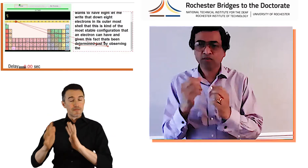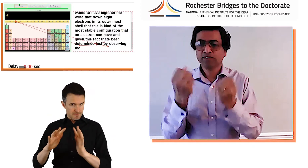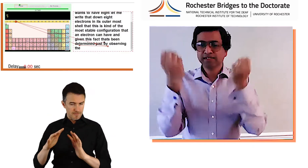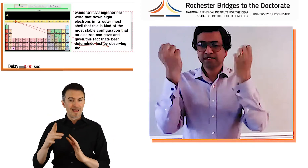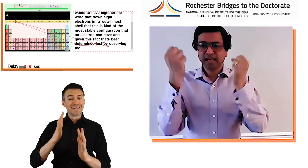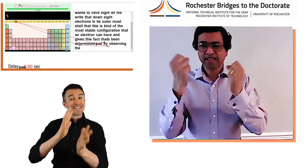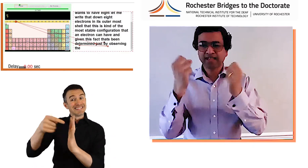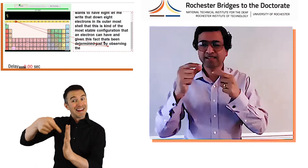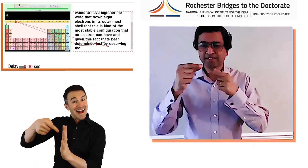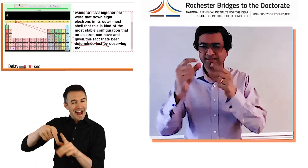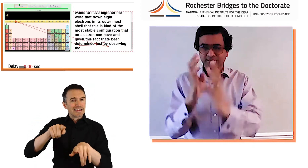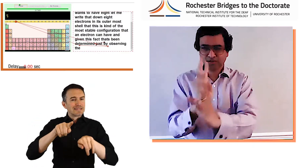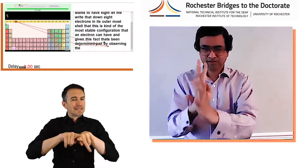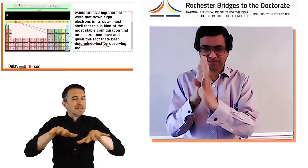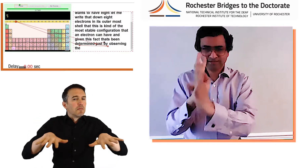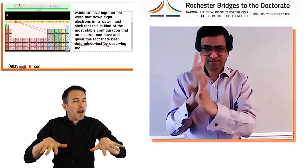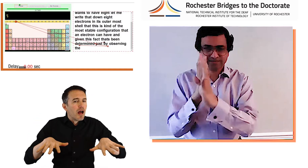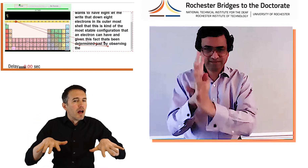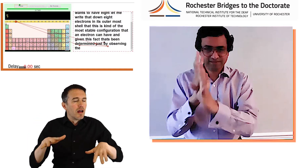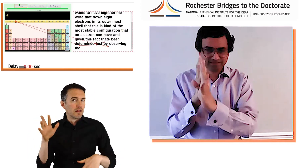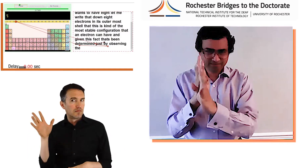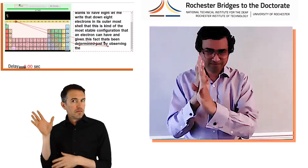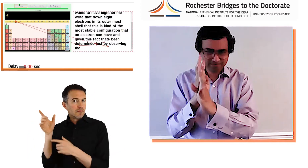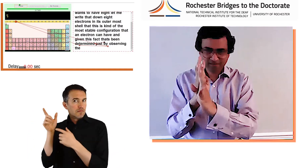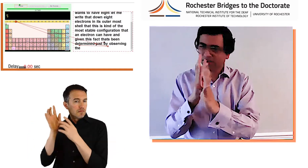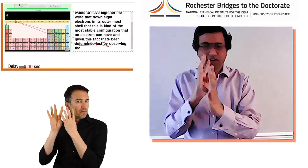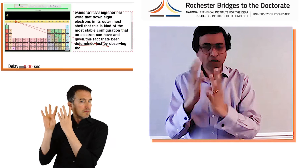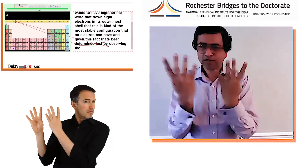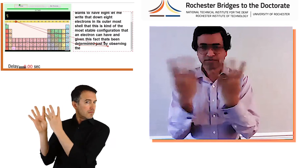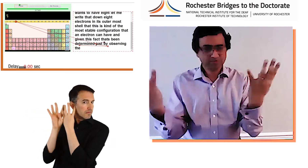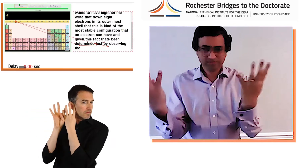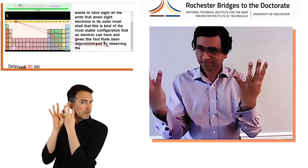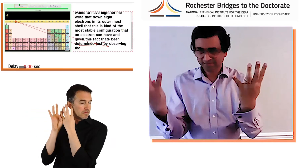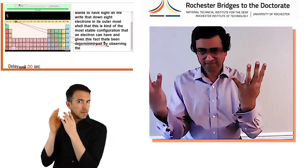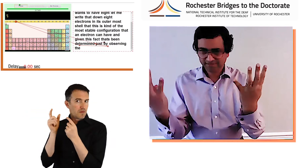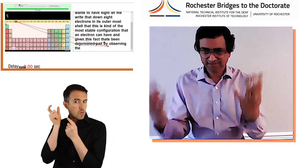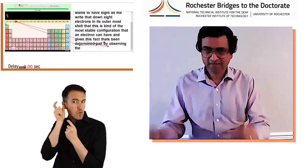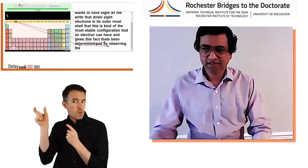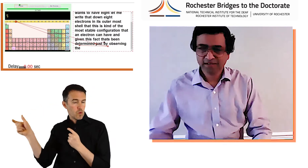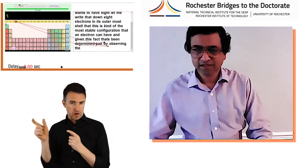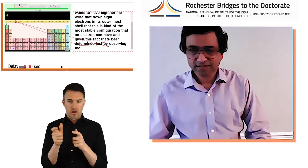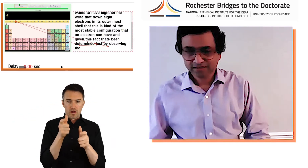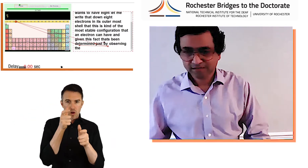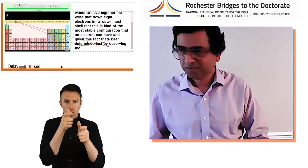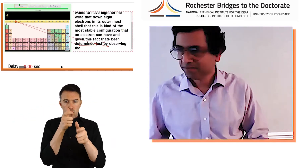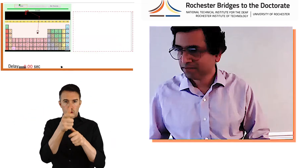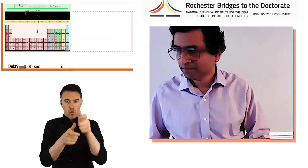If you're taking in that information visually, there can be some delays depending on